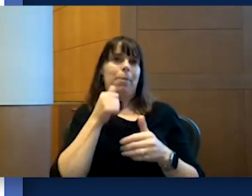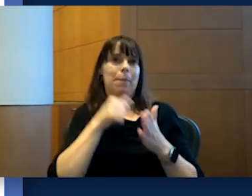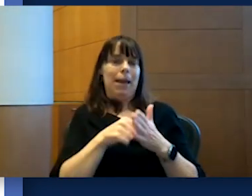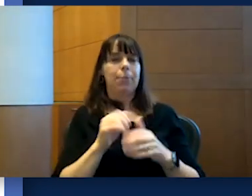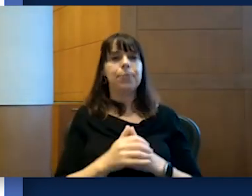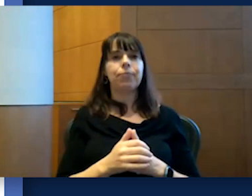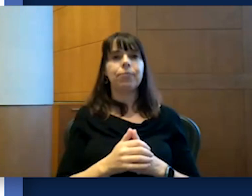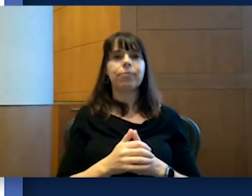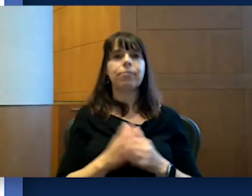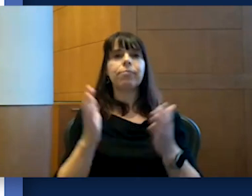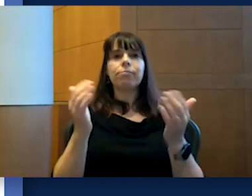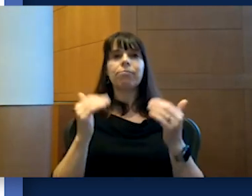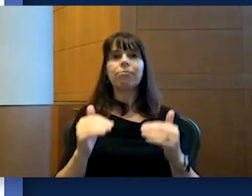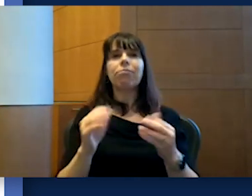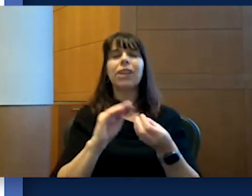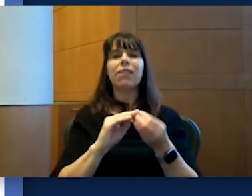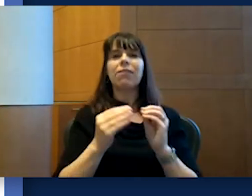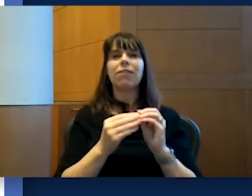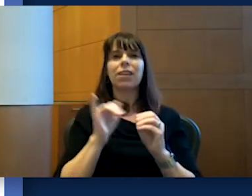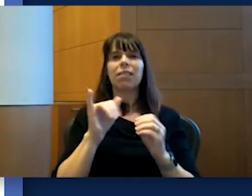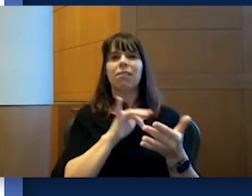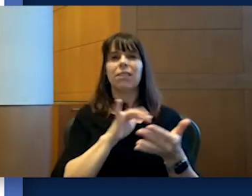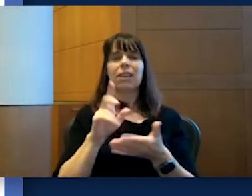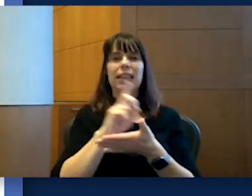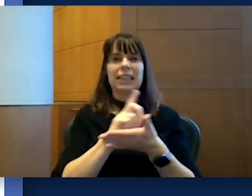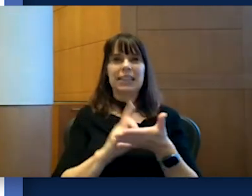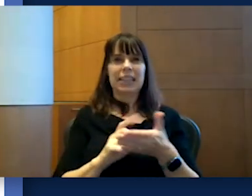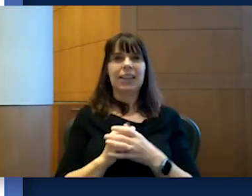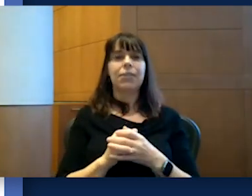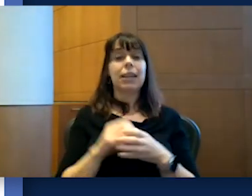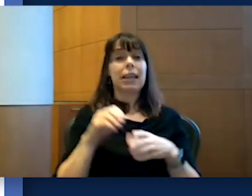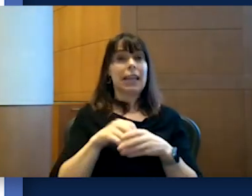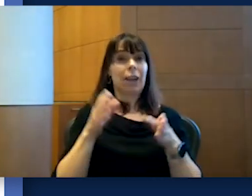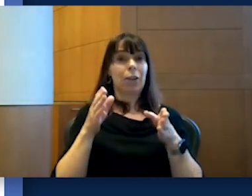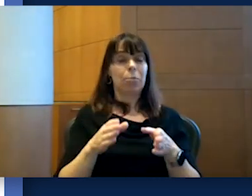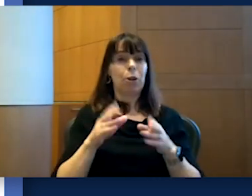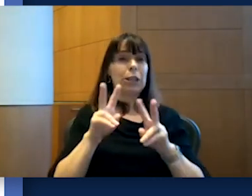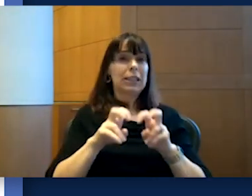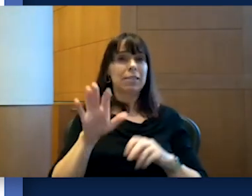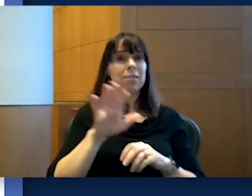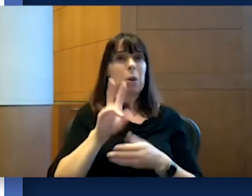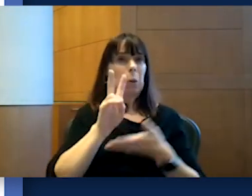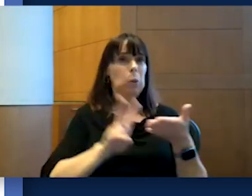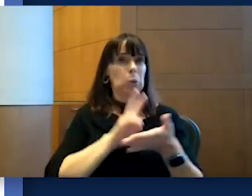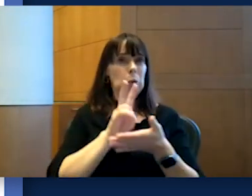And this is just a figure of that study design. So, that in-person assessment takes about 2 hours and then during the 7-day home monitoring period in addition to wearing the blood pressure r cuff we ask them real-time assessments of their symptoms throughout the day.